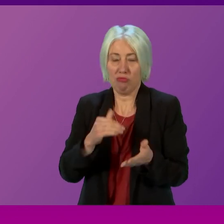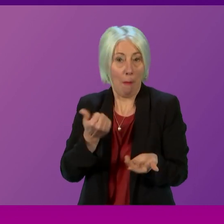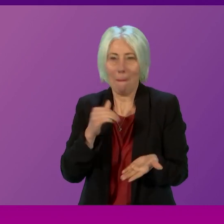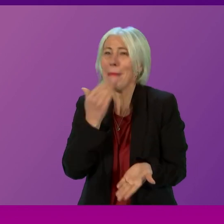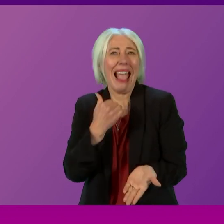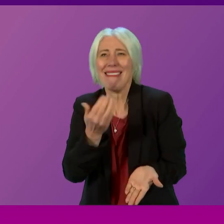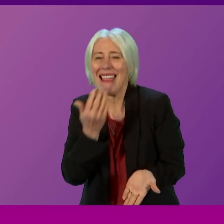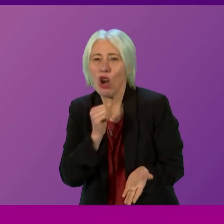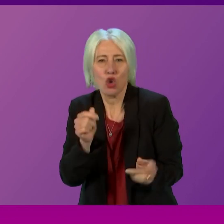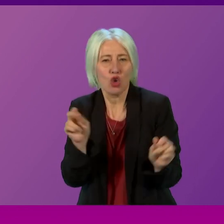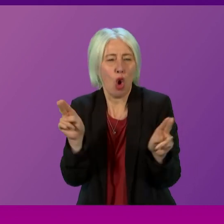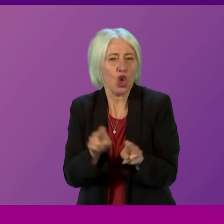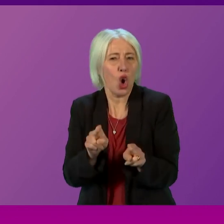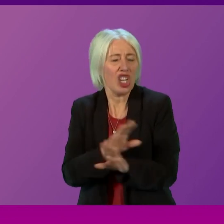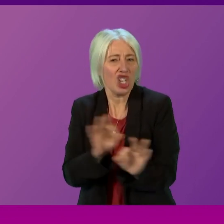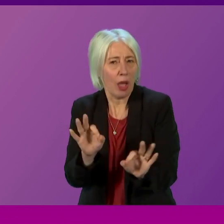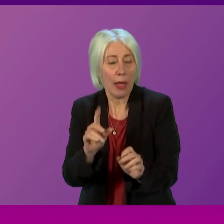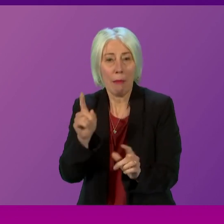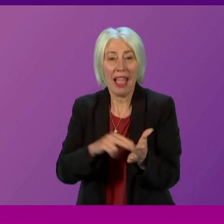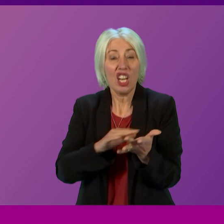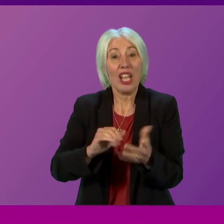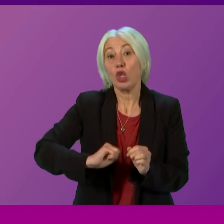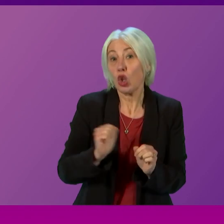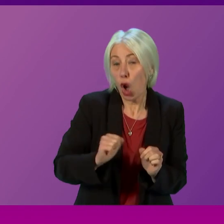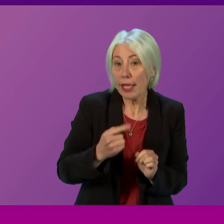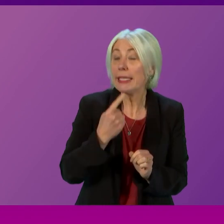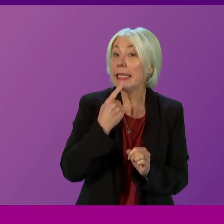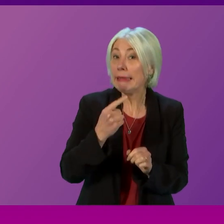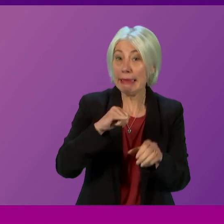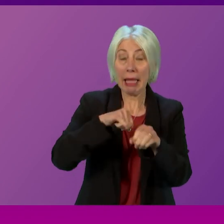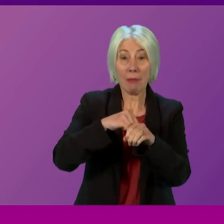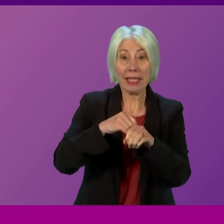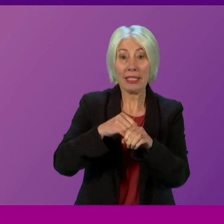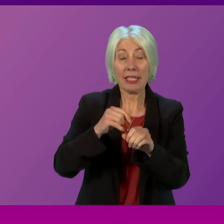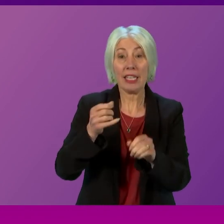here. At the same time, NHS Scotland said that a medicine supply alert was